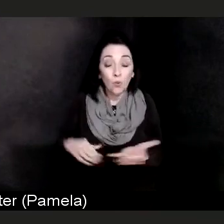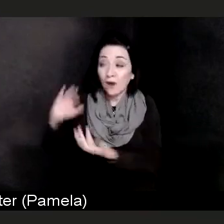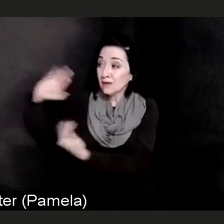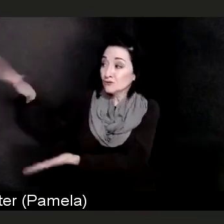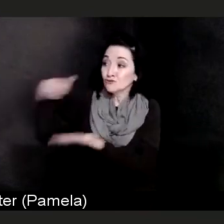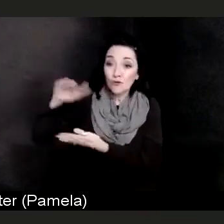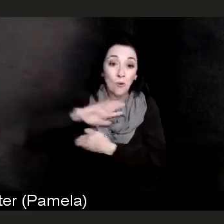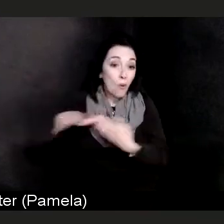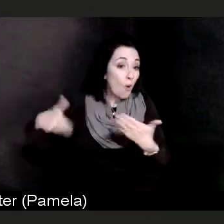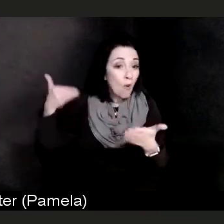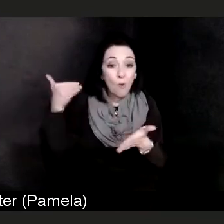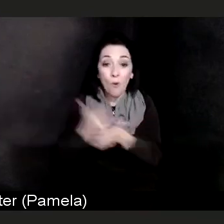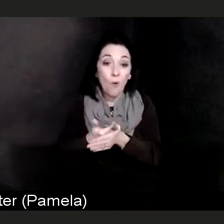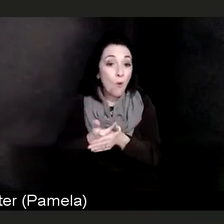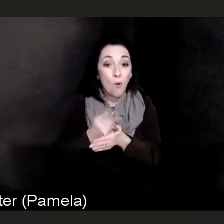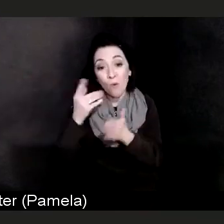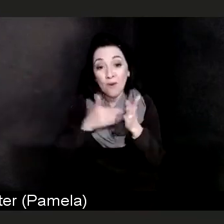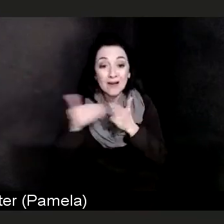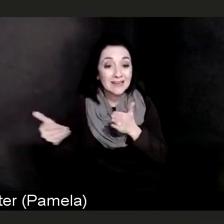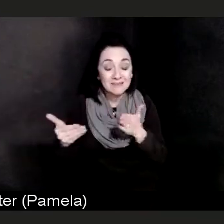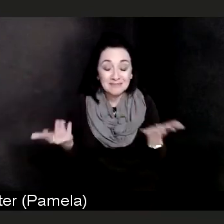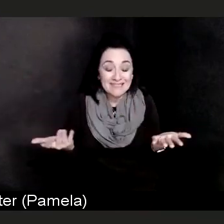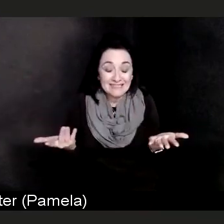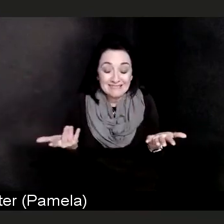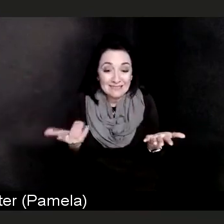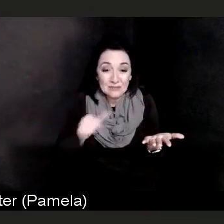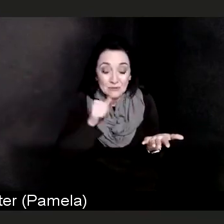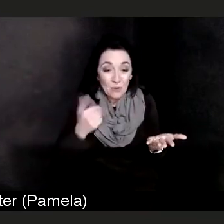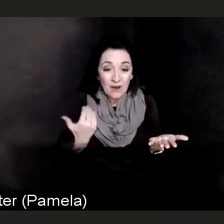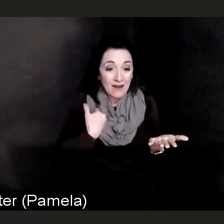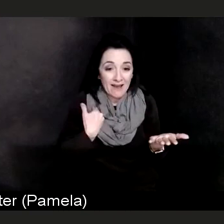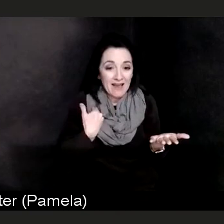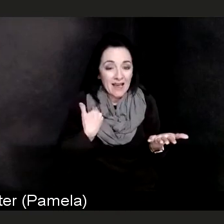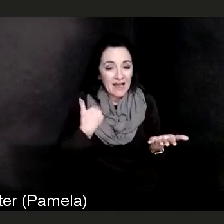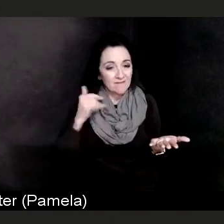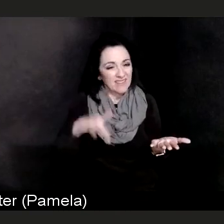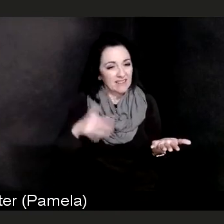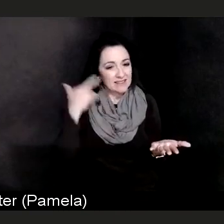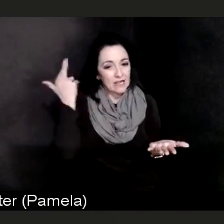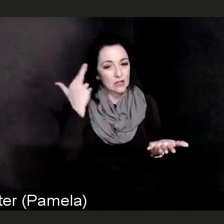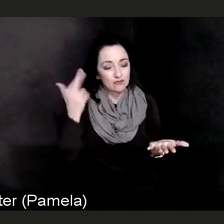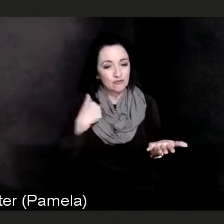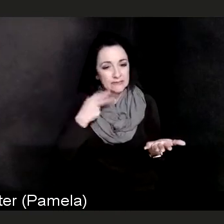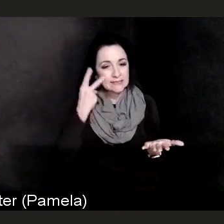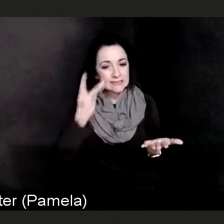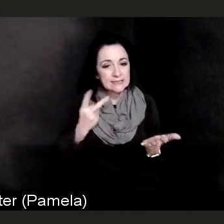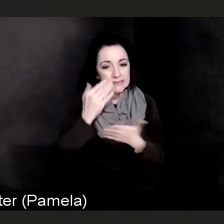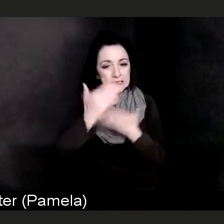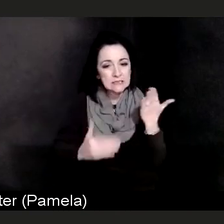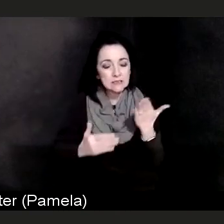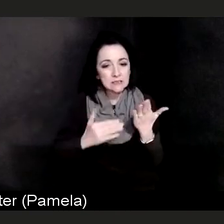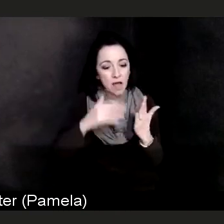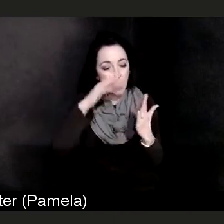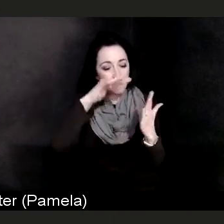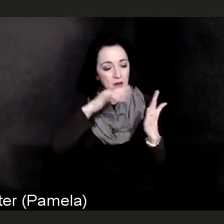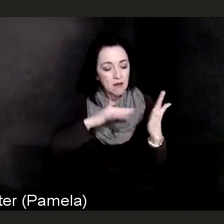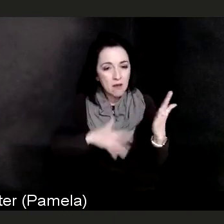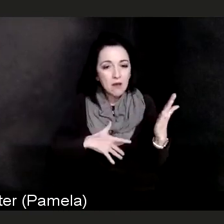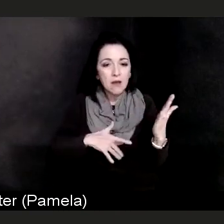That's one of the reasons why I also saw on a lot of the messages, about some of the confusion, Walgreens has their own list,